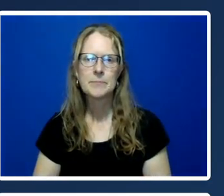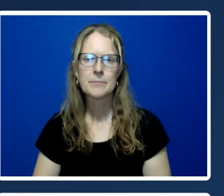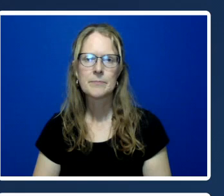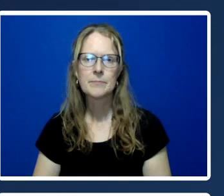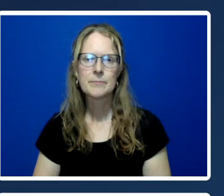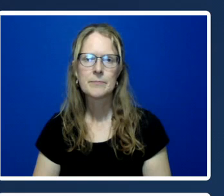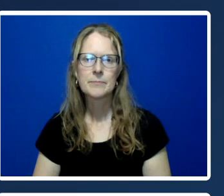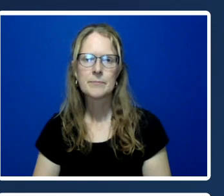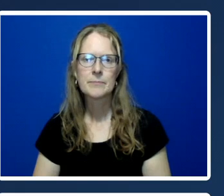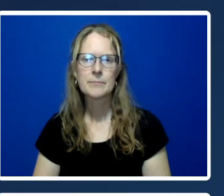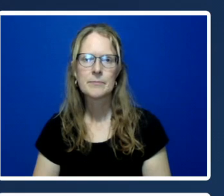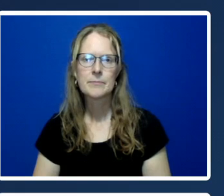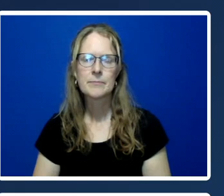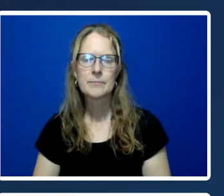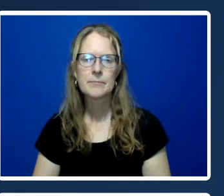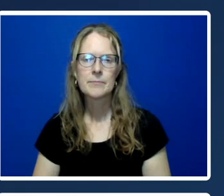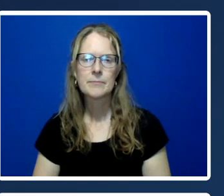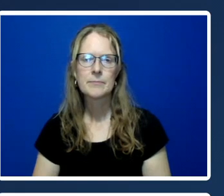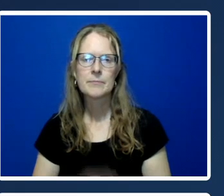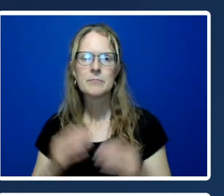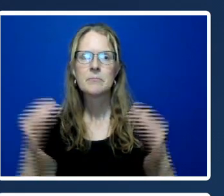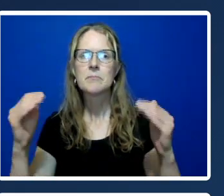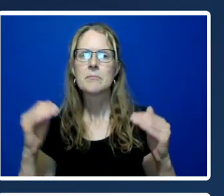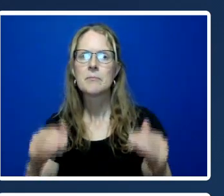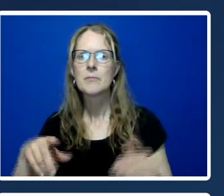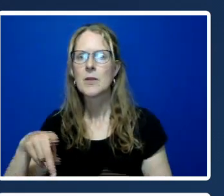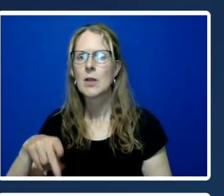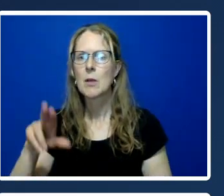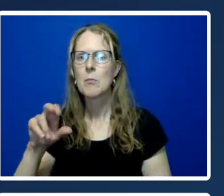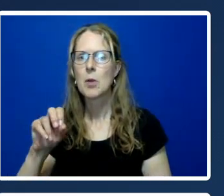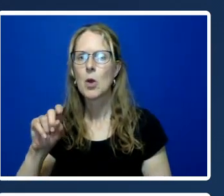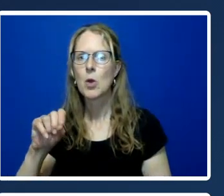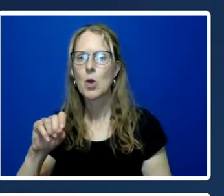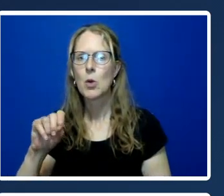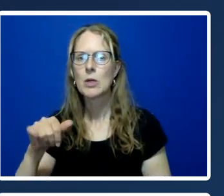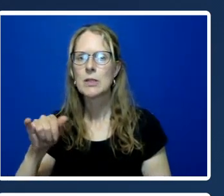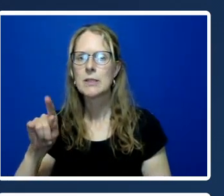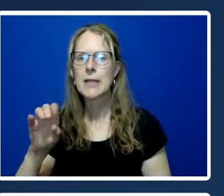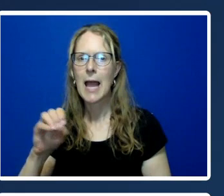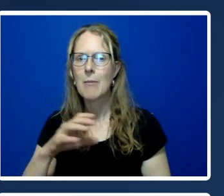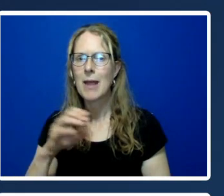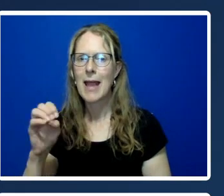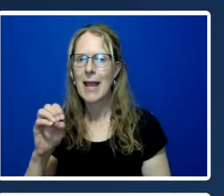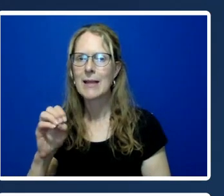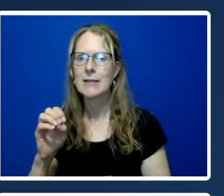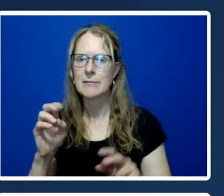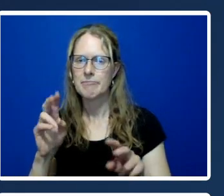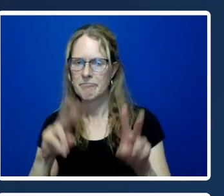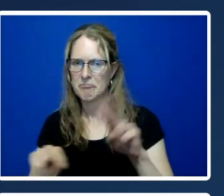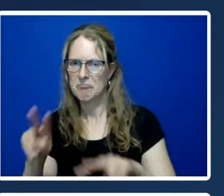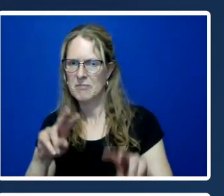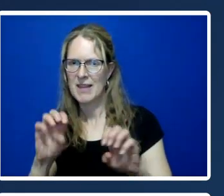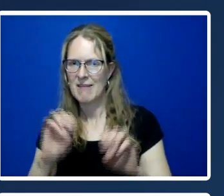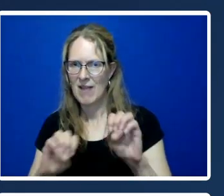Then we have a Prototype and Evaluate. This is another moment to reengage and receive feedback